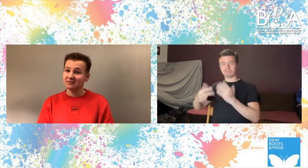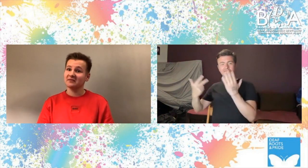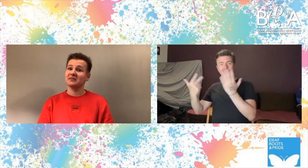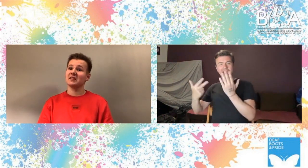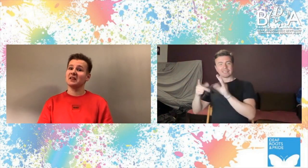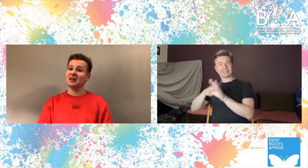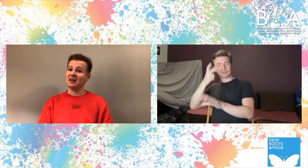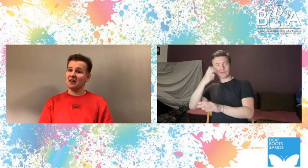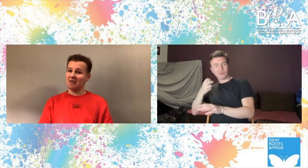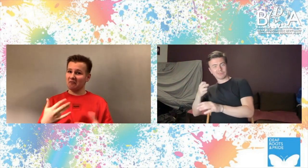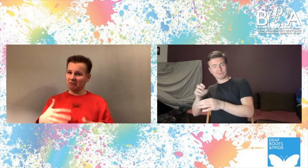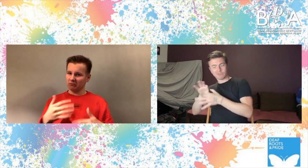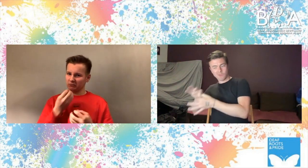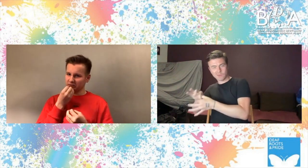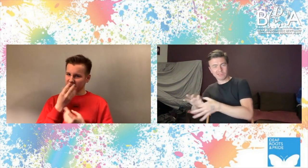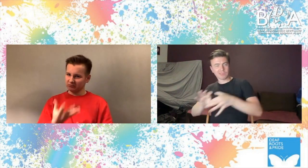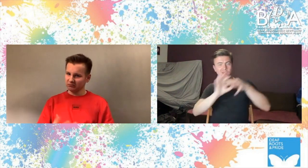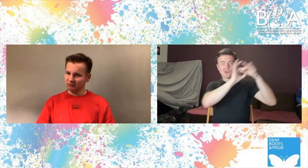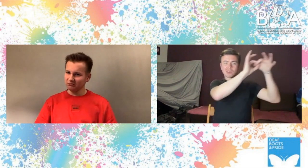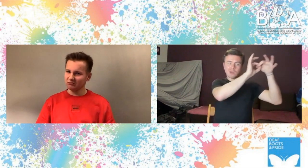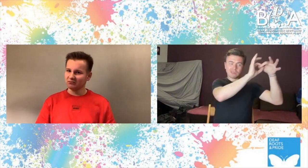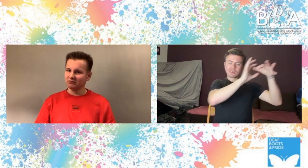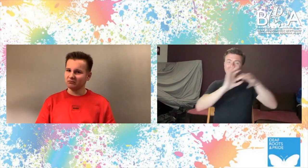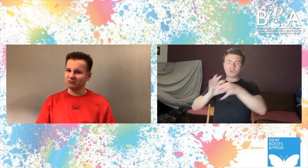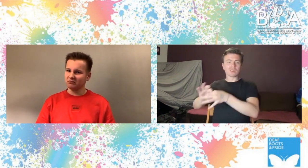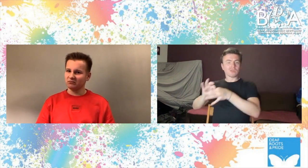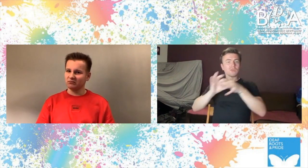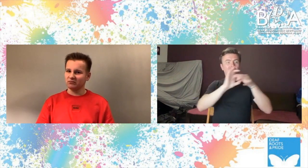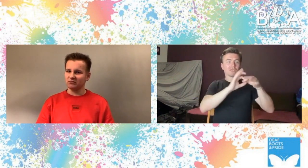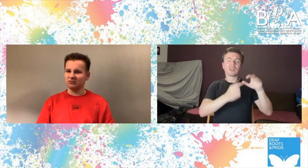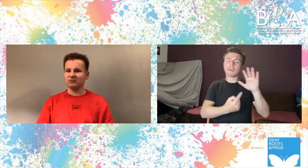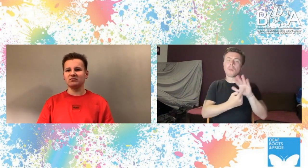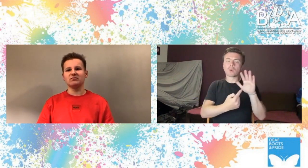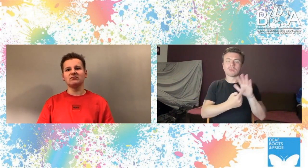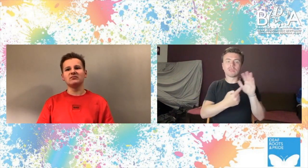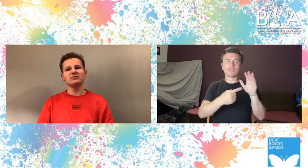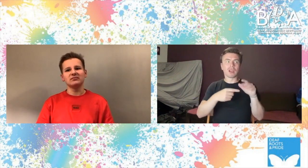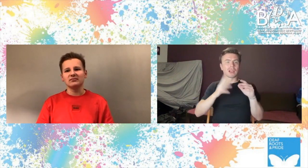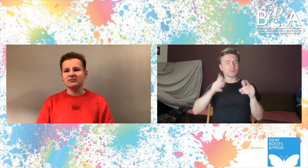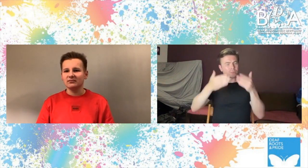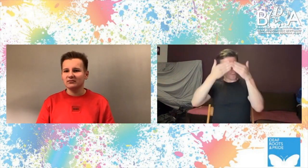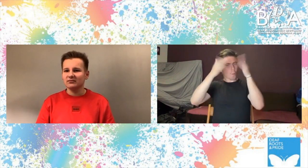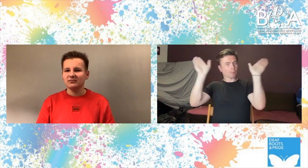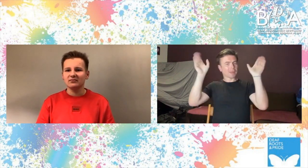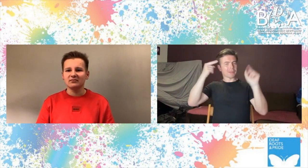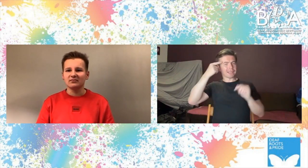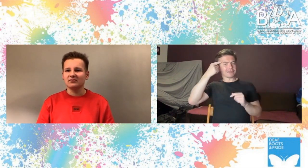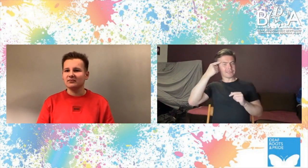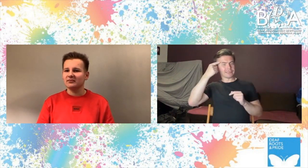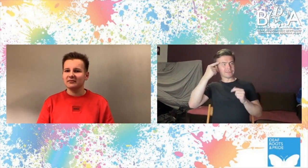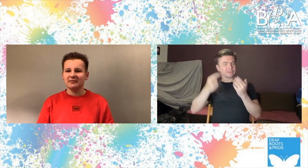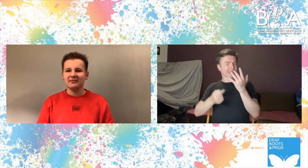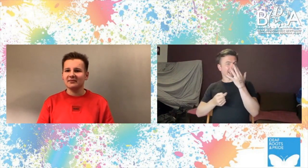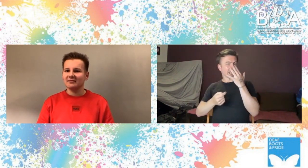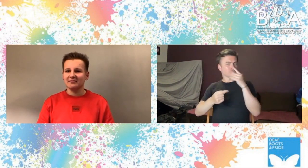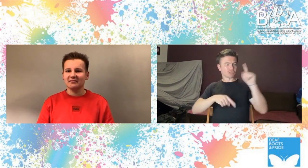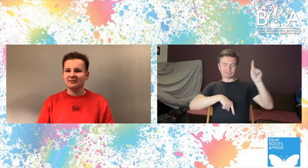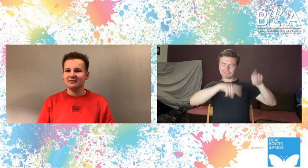18-year-olds working together. I think you have to be open-minded. I think diversity